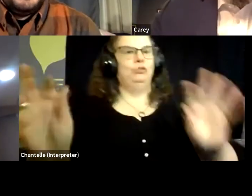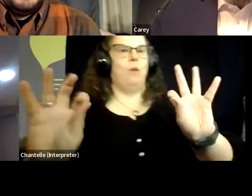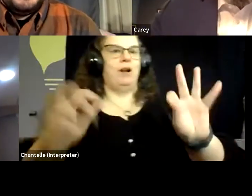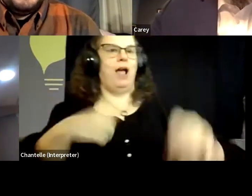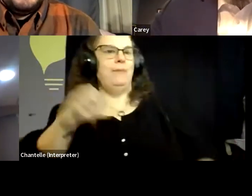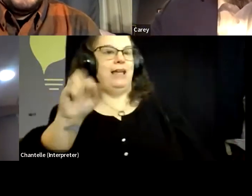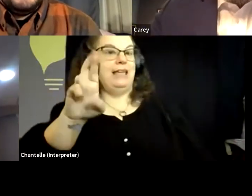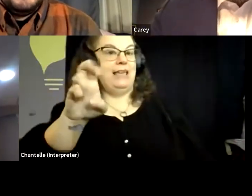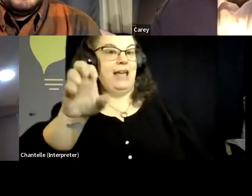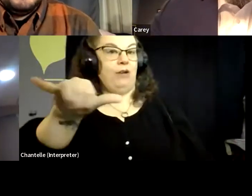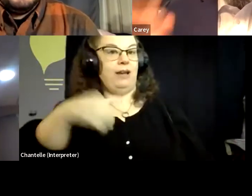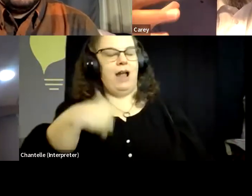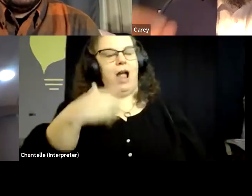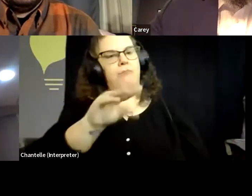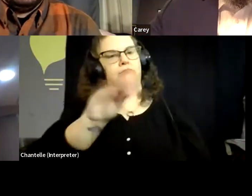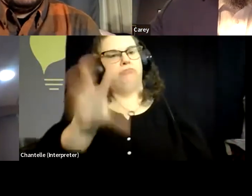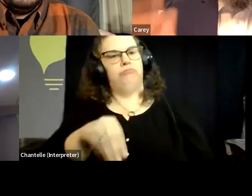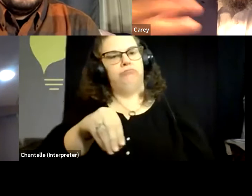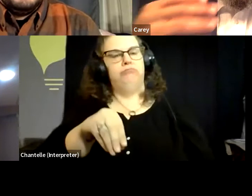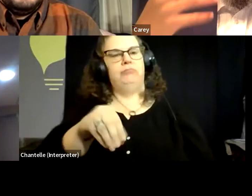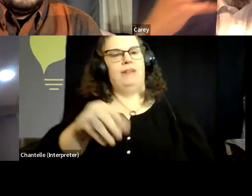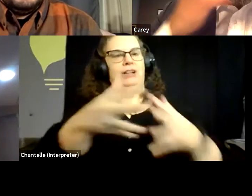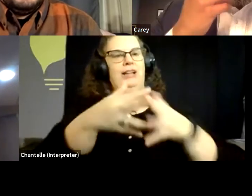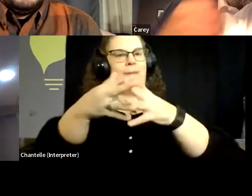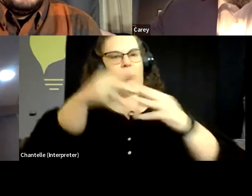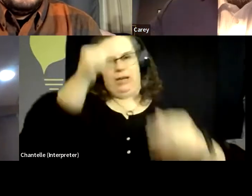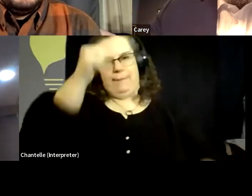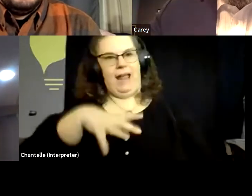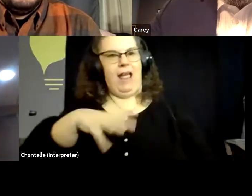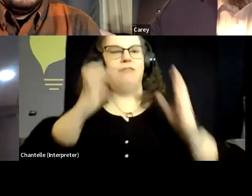, African-American man, gray and